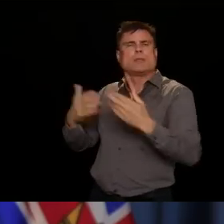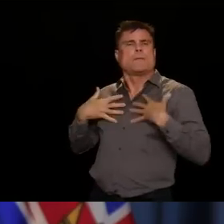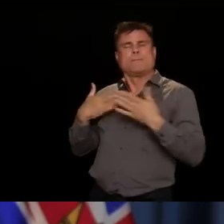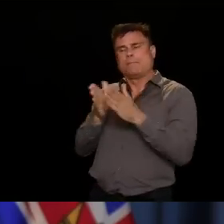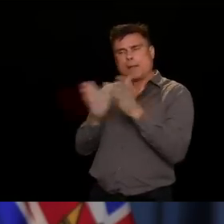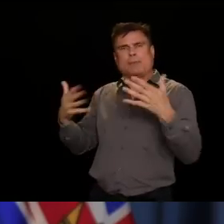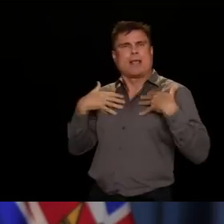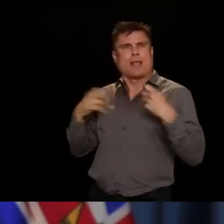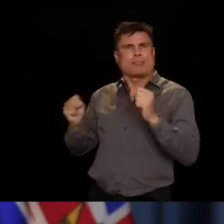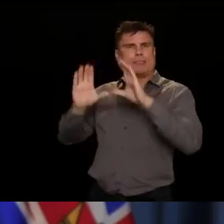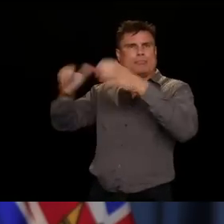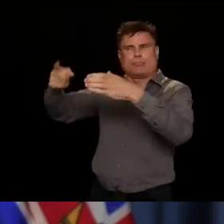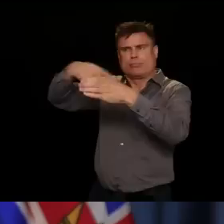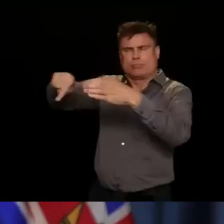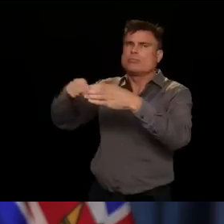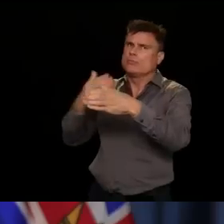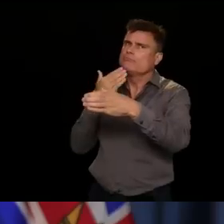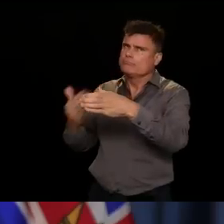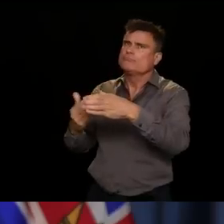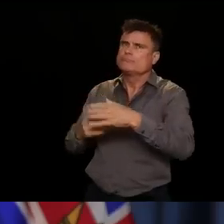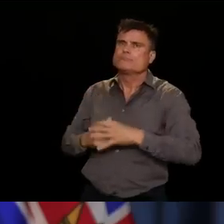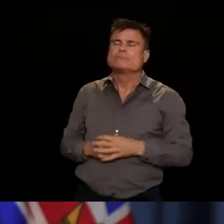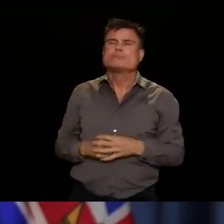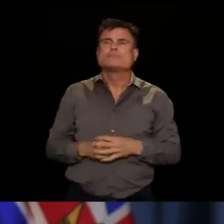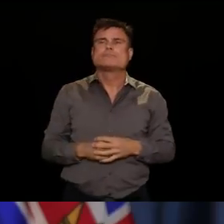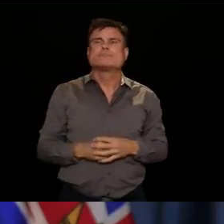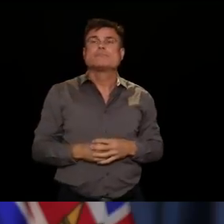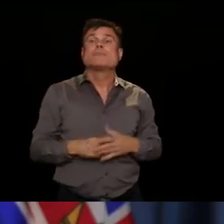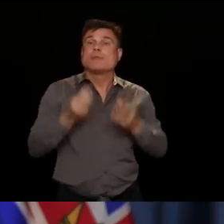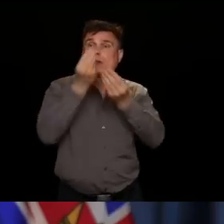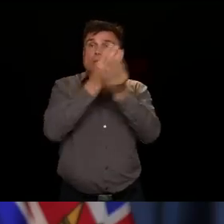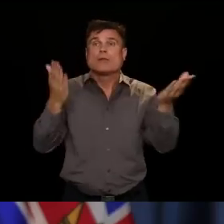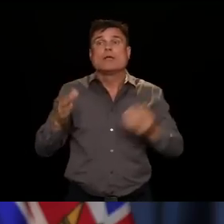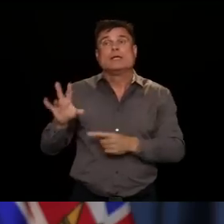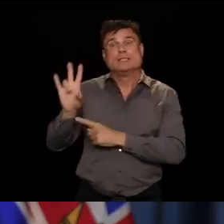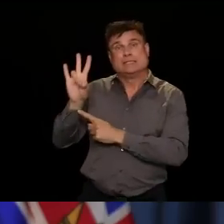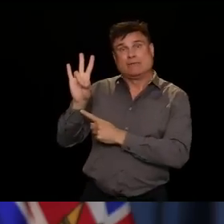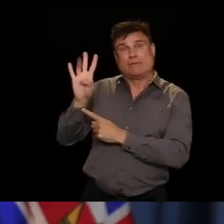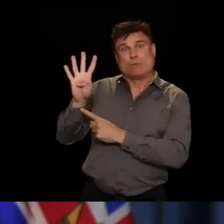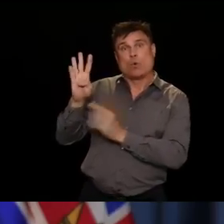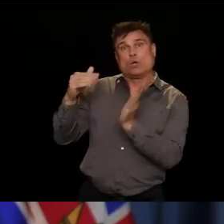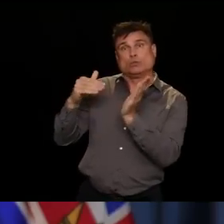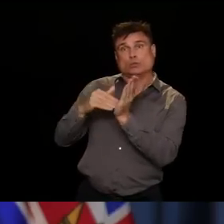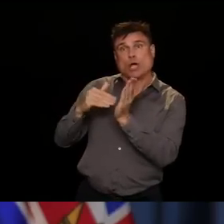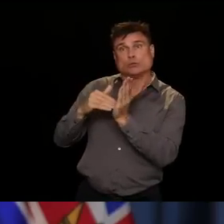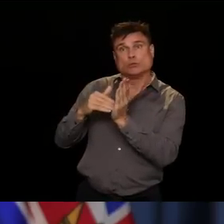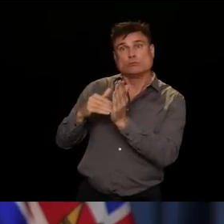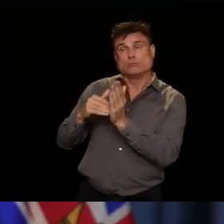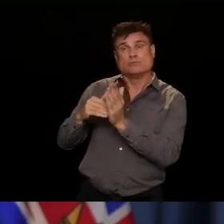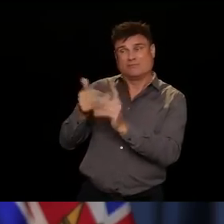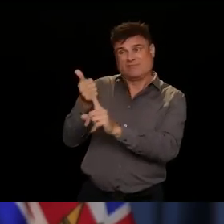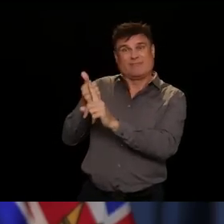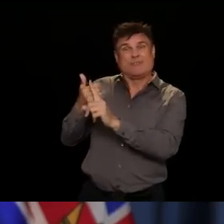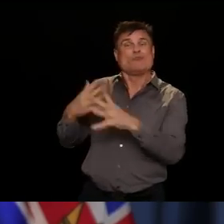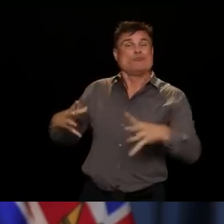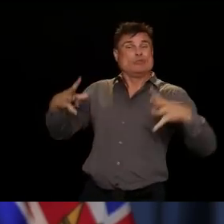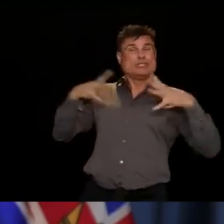and 2000 and 2122 in nursing, from registered nurses